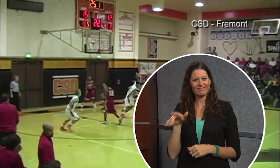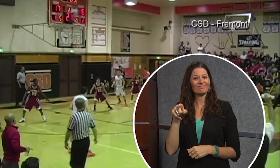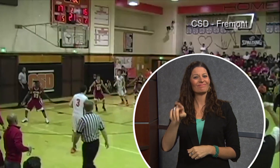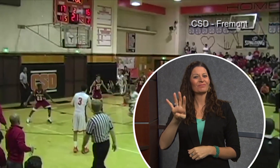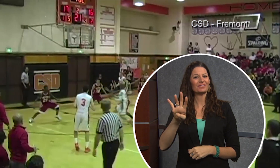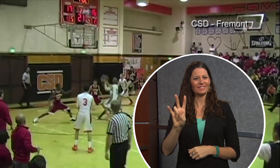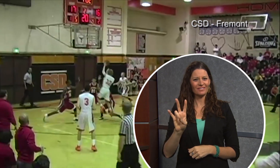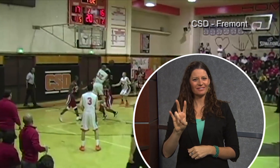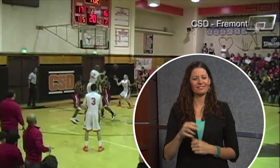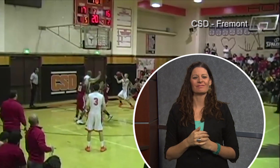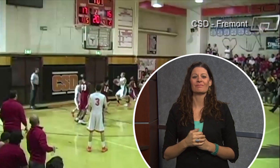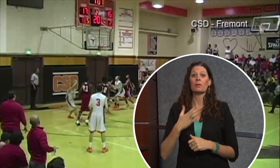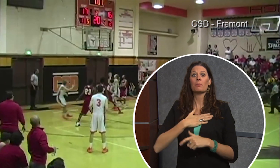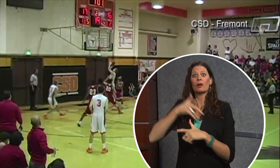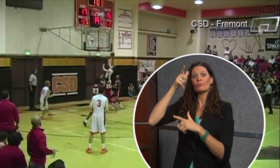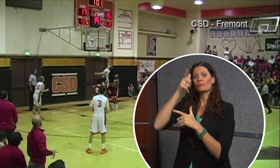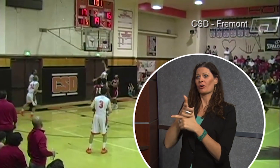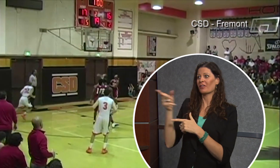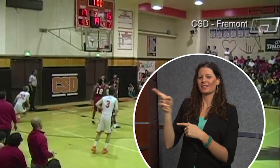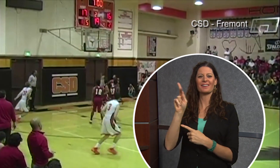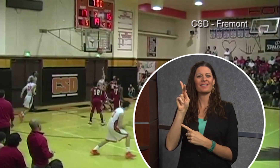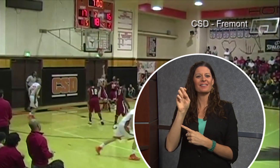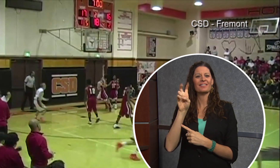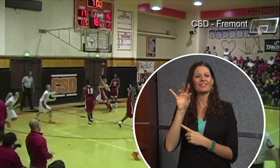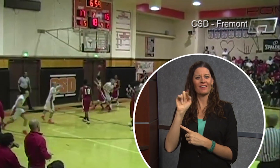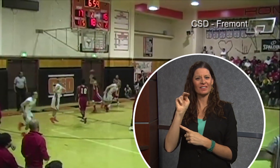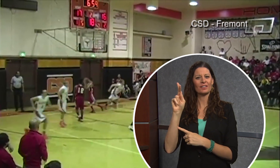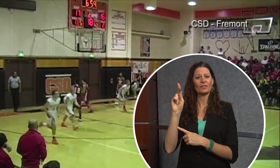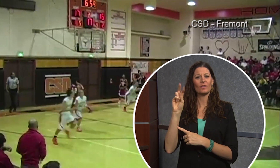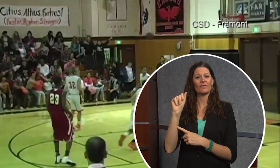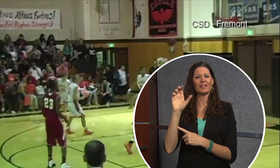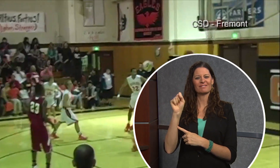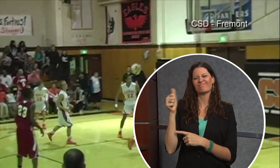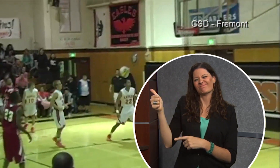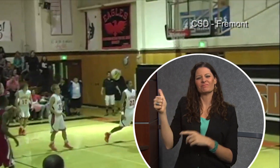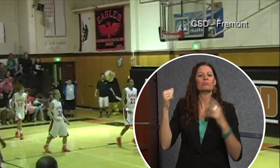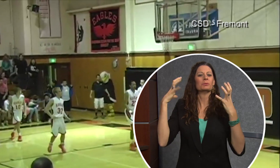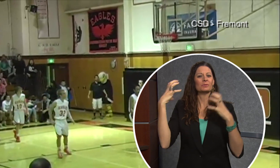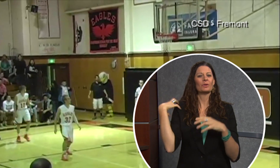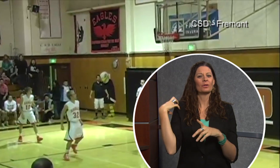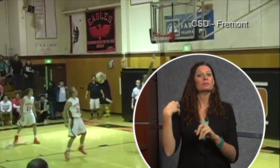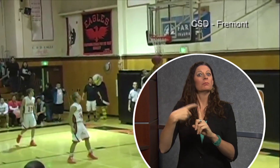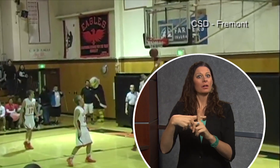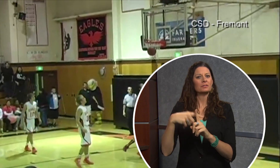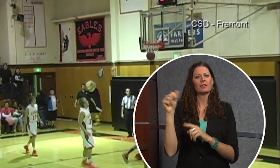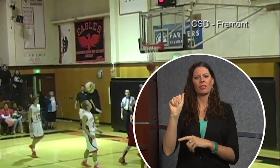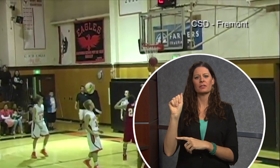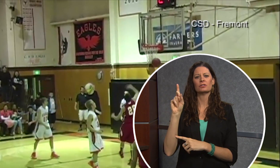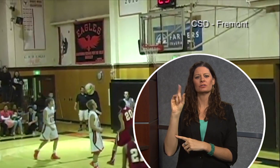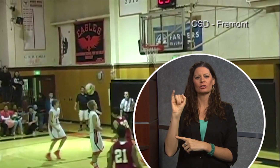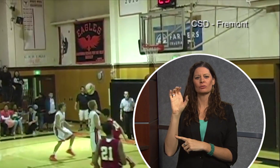WON WITH 55 TO 47. MY BROTHER, KEVIN KOVACS, IS THE BASKETBALL COACH AND ATHLETIC DIRECTOR